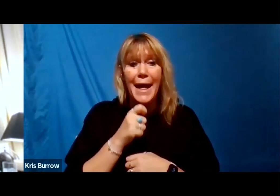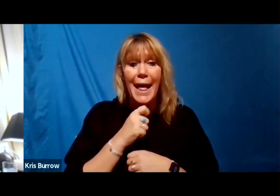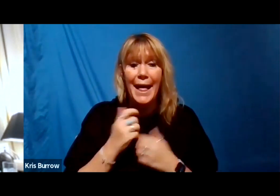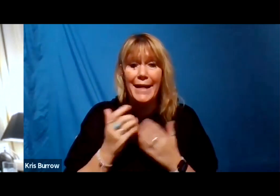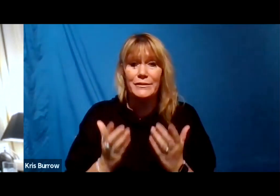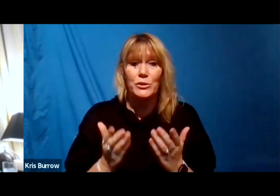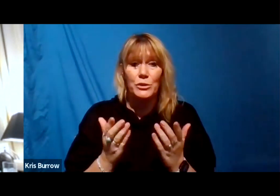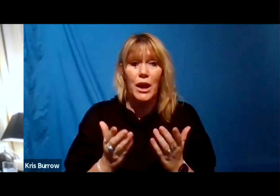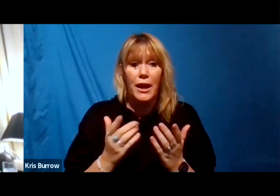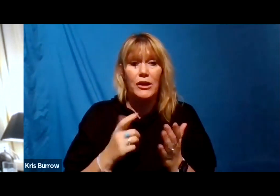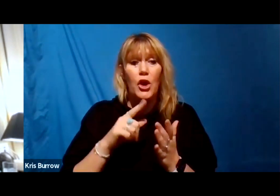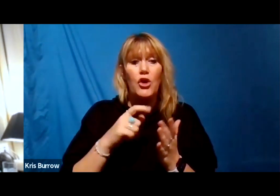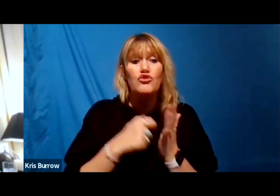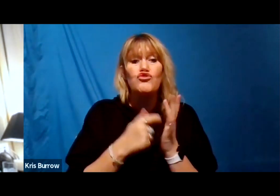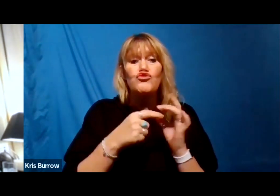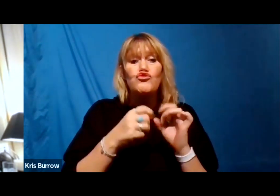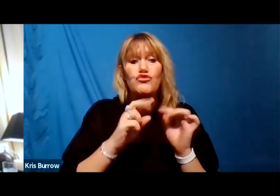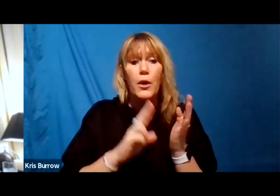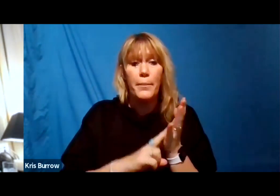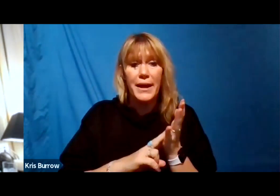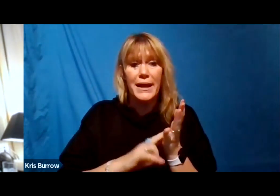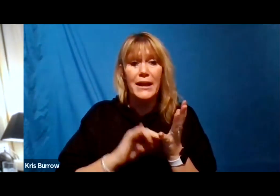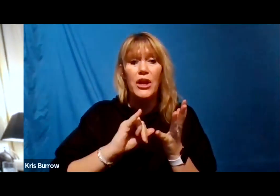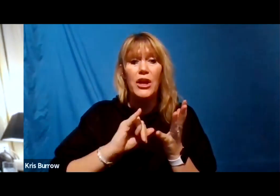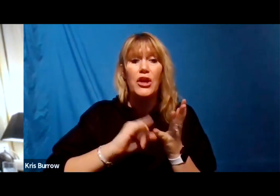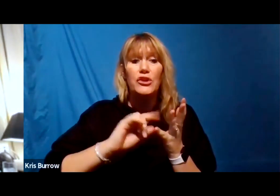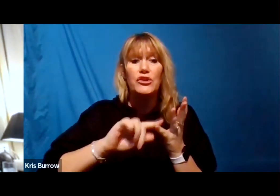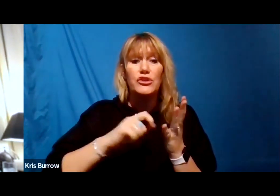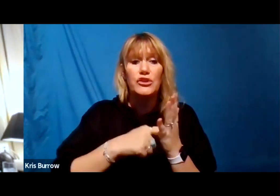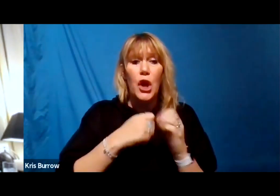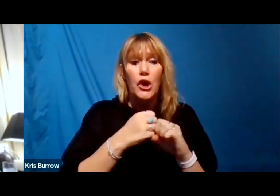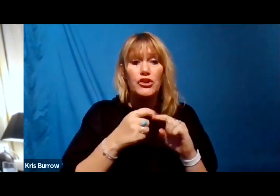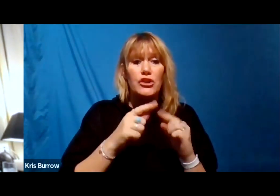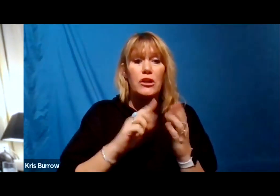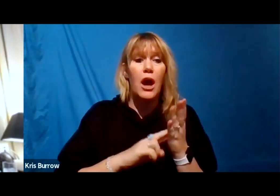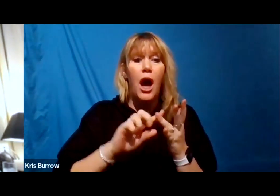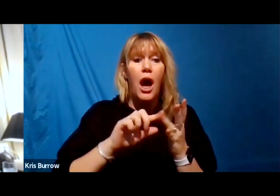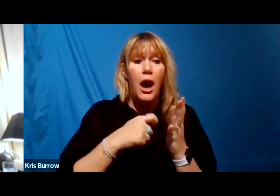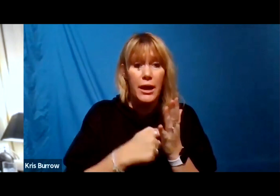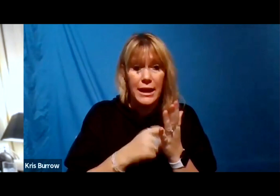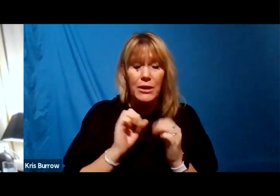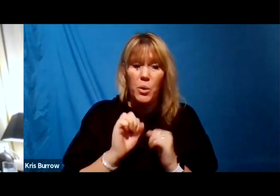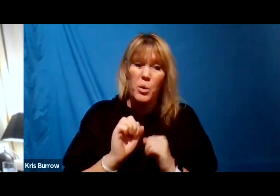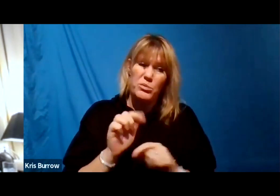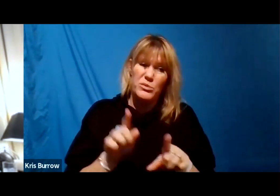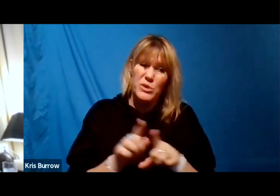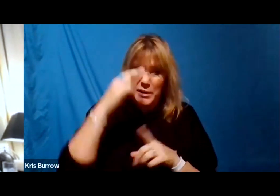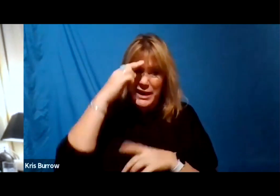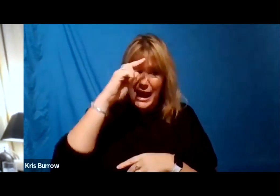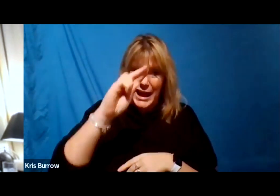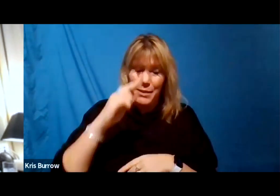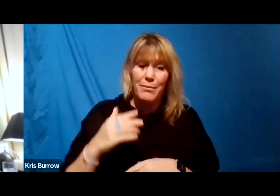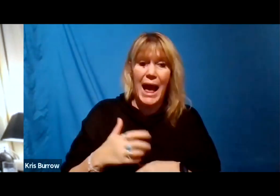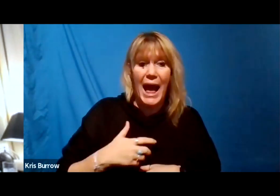Robin Surgeoner aka Angry Fish. Robin co-hosted 140 episodes